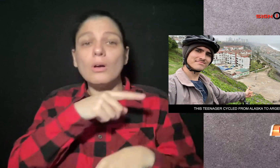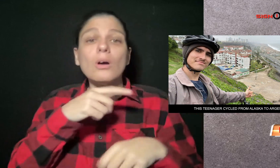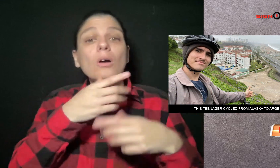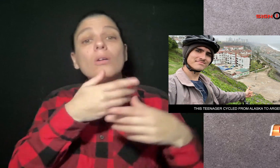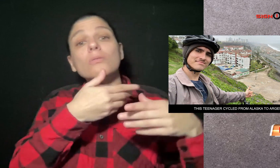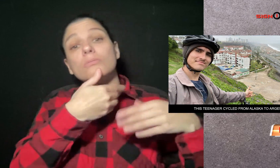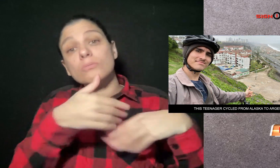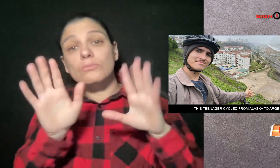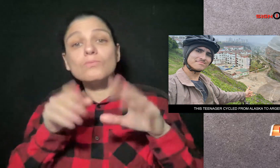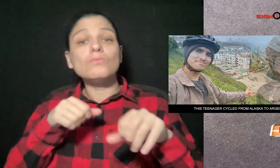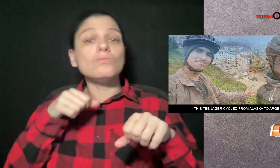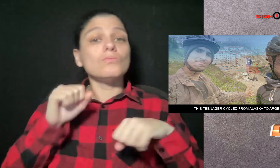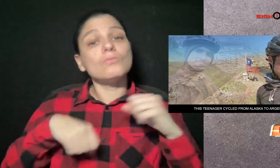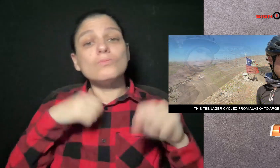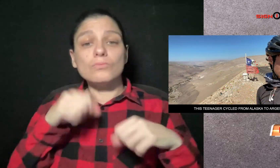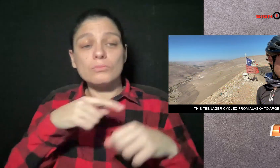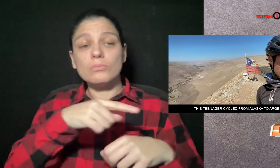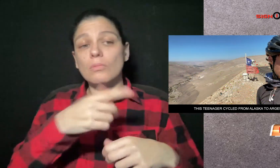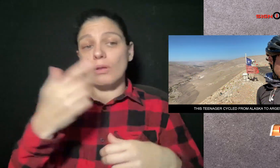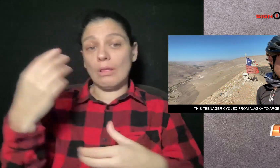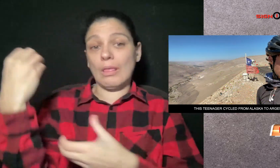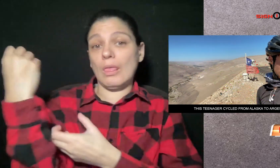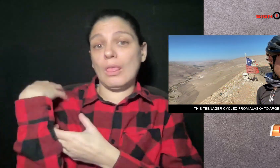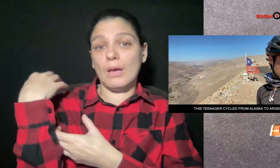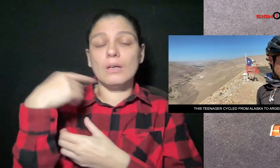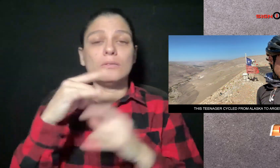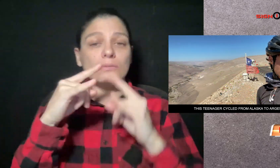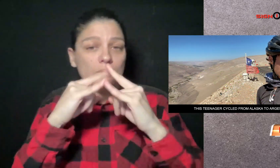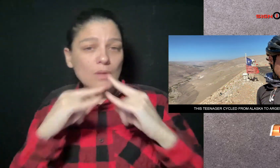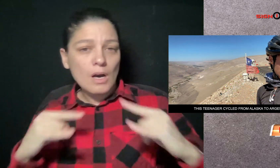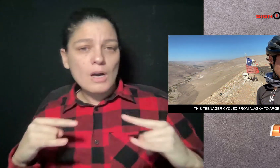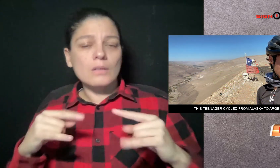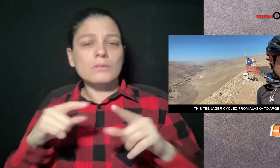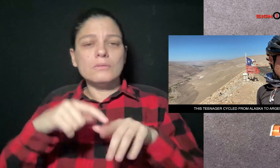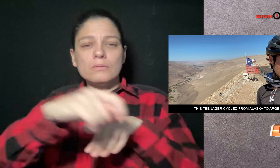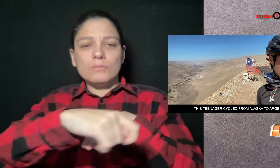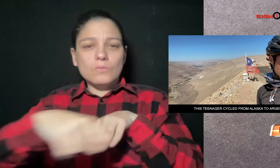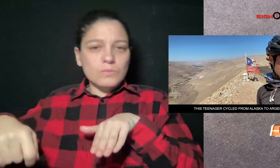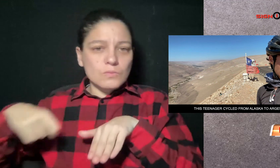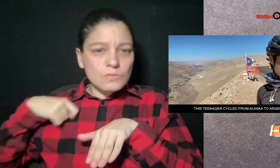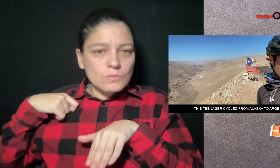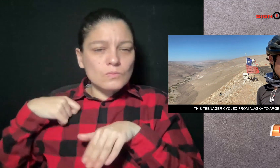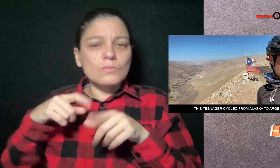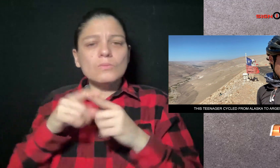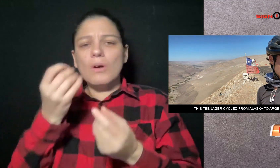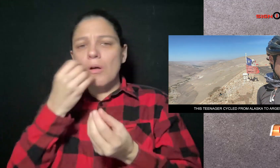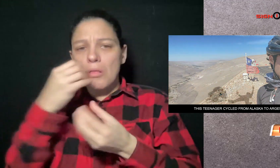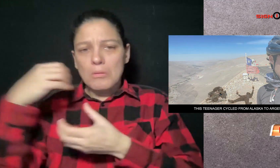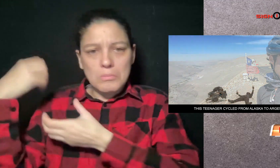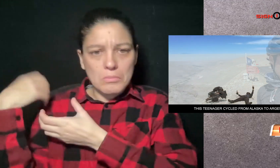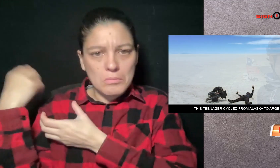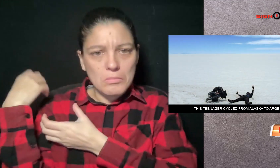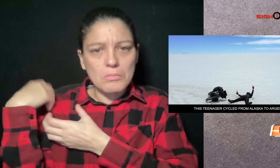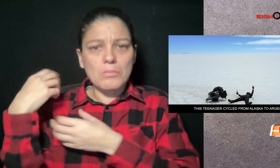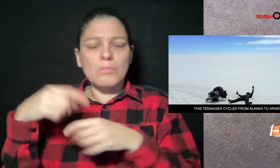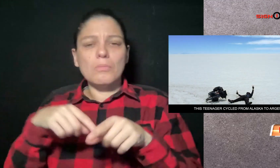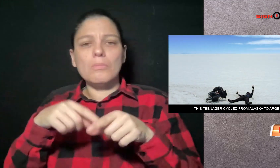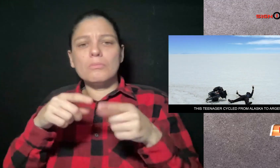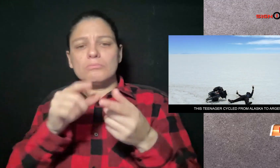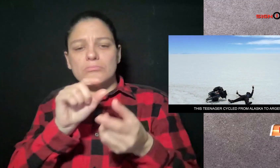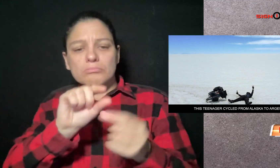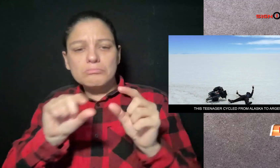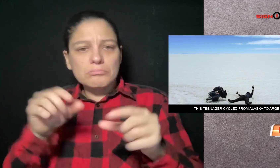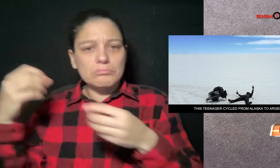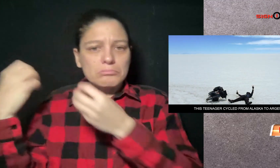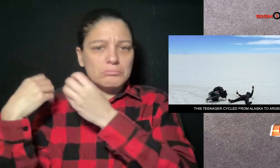by road when Garner left all he had was a tent sleeping bag a days worth of food and